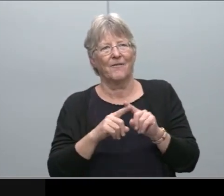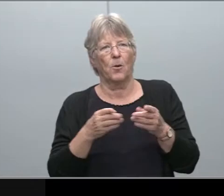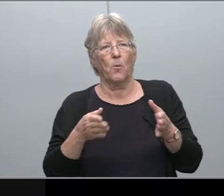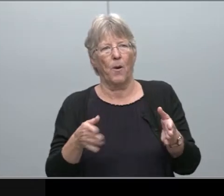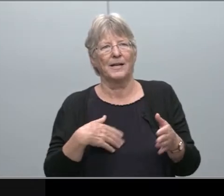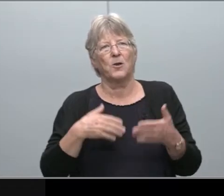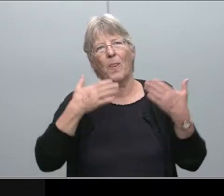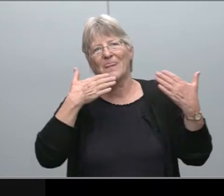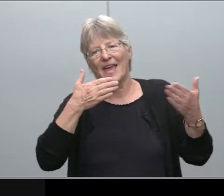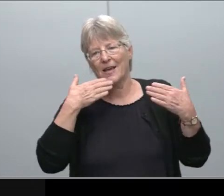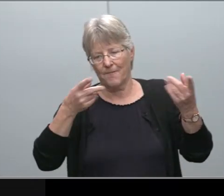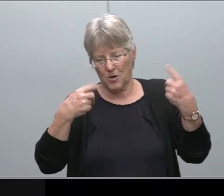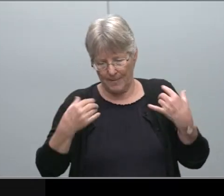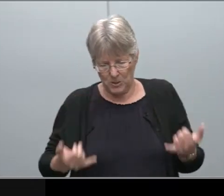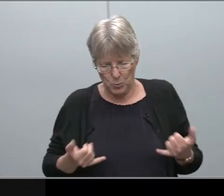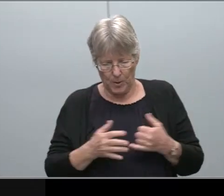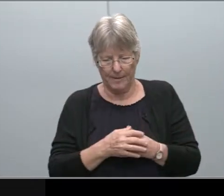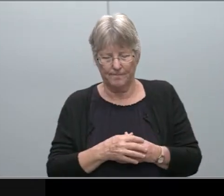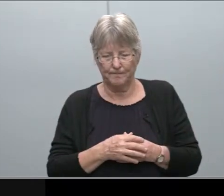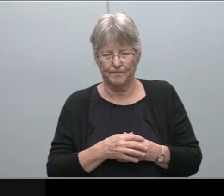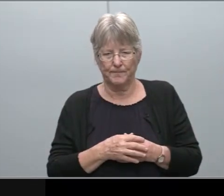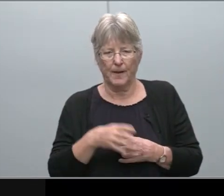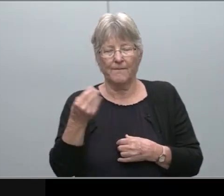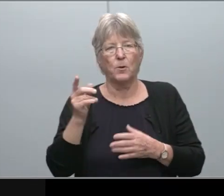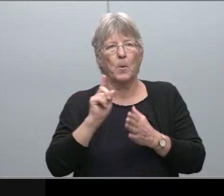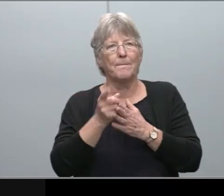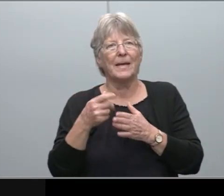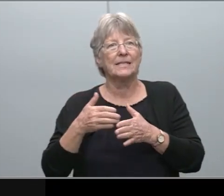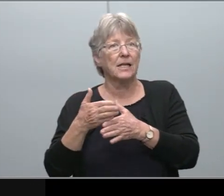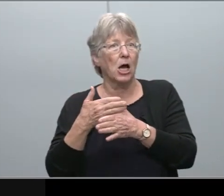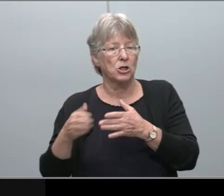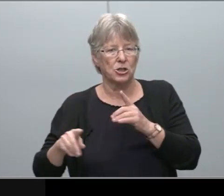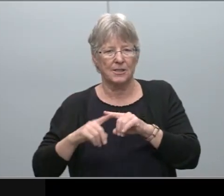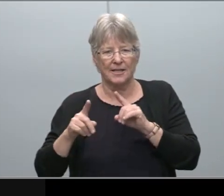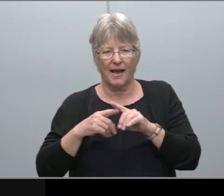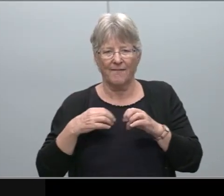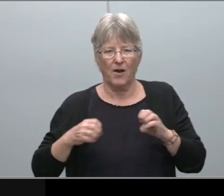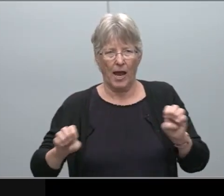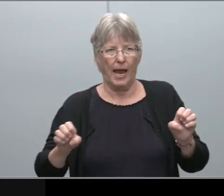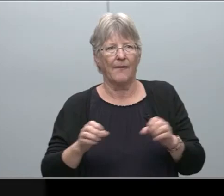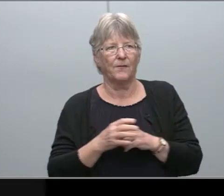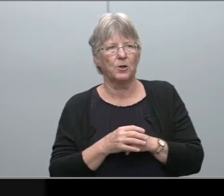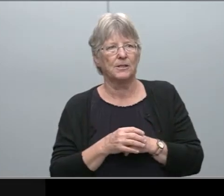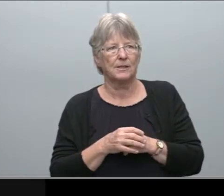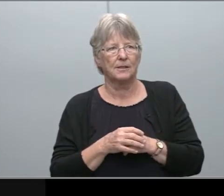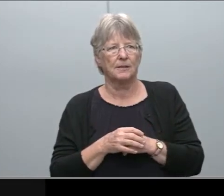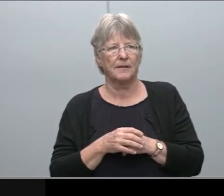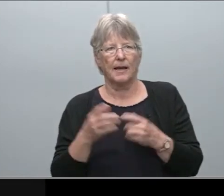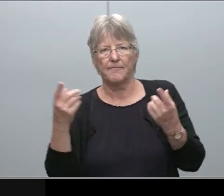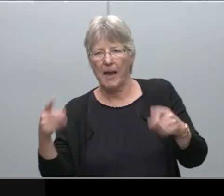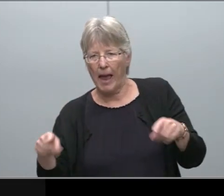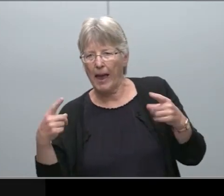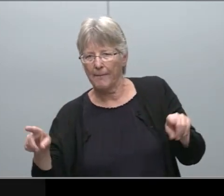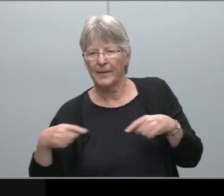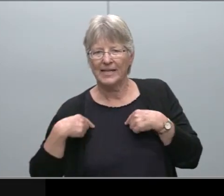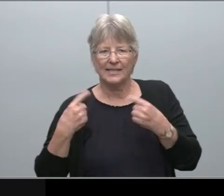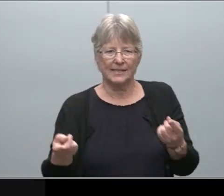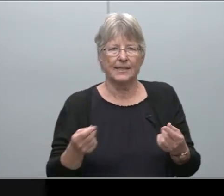that really allows us to move forward together. If you've not been on the Zoom forum before,